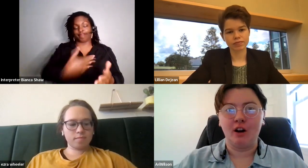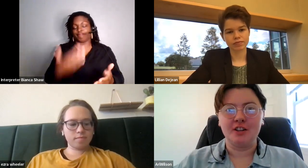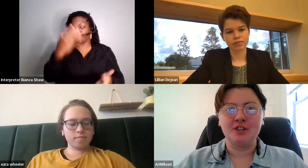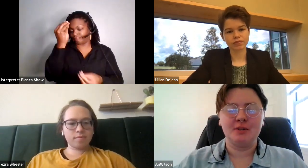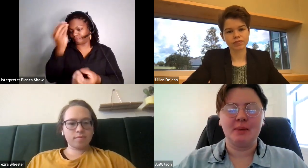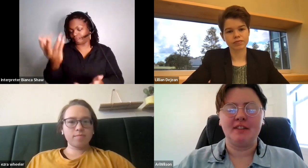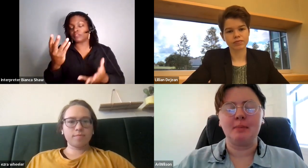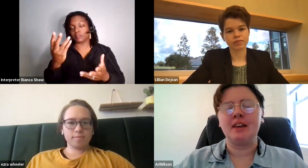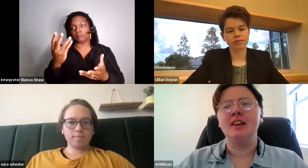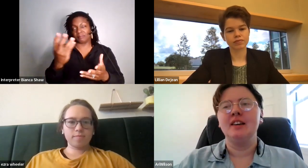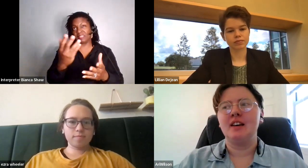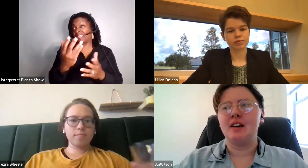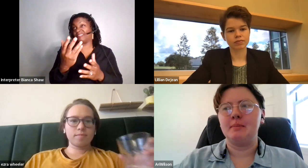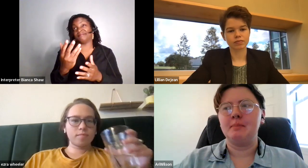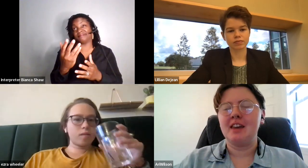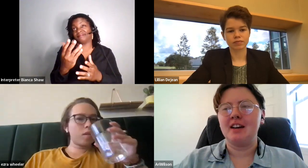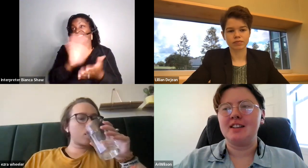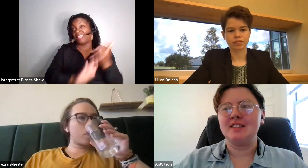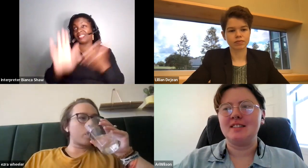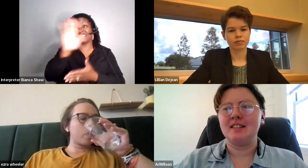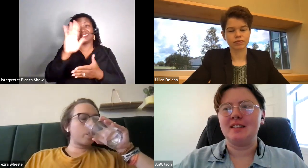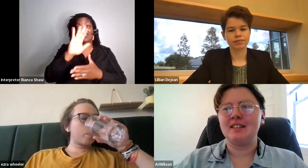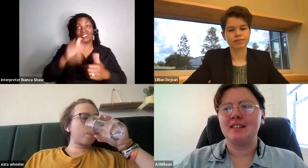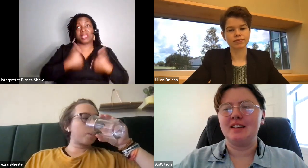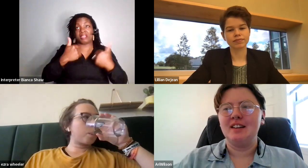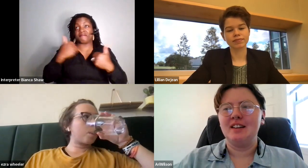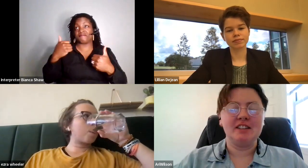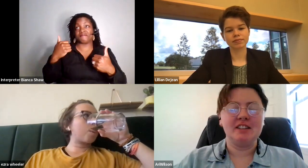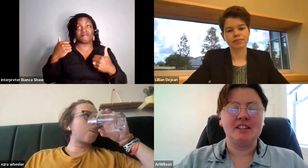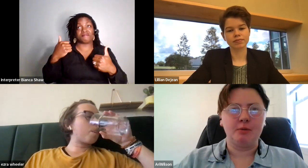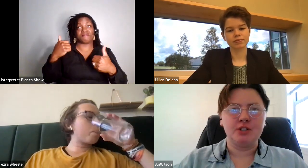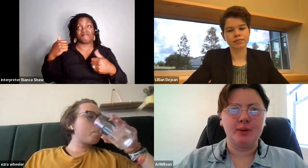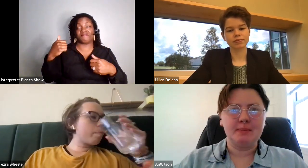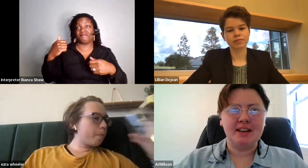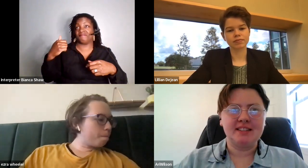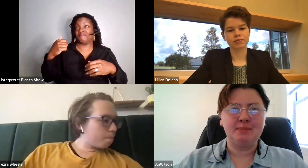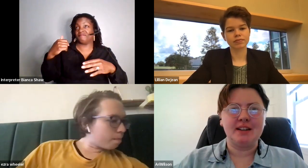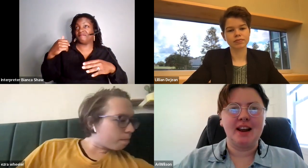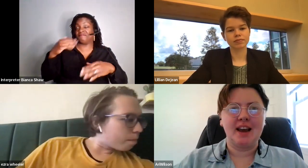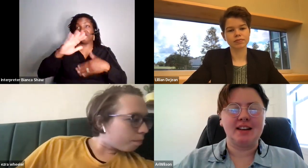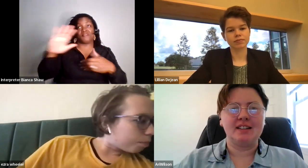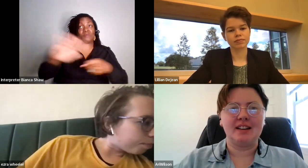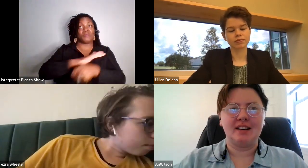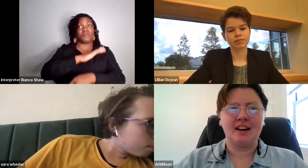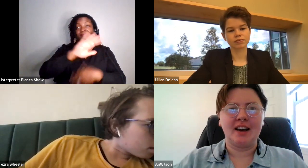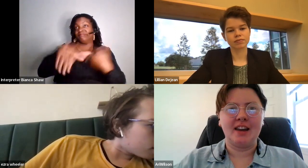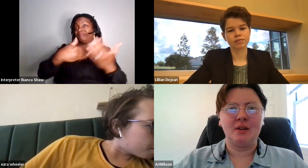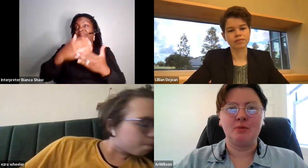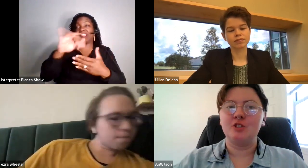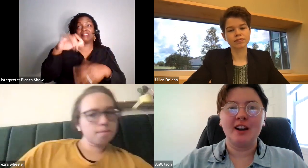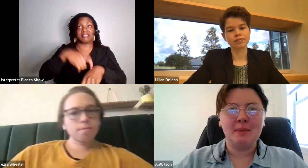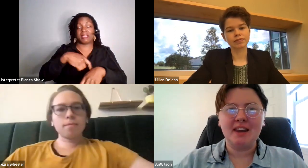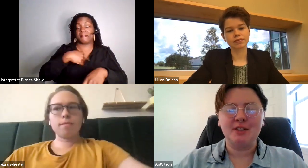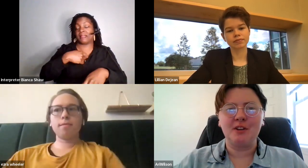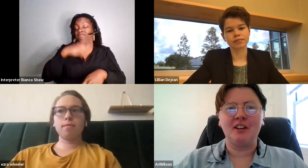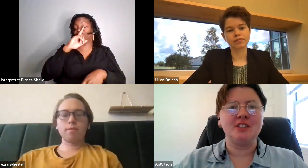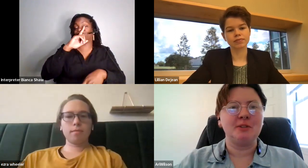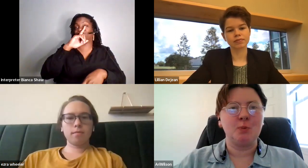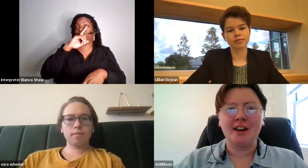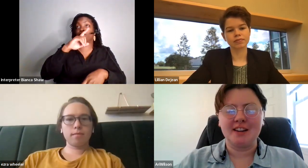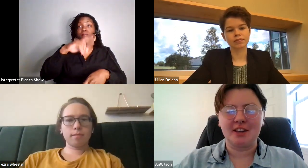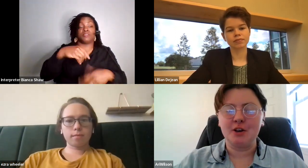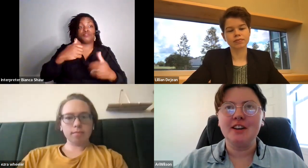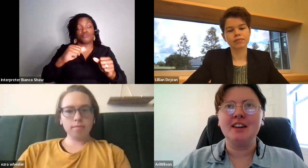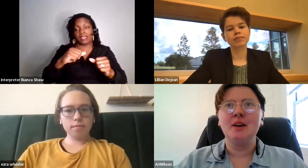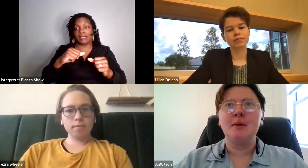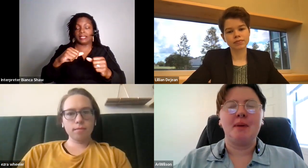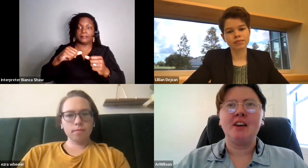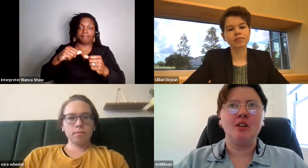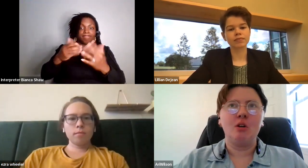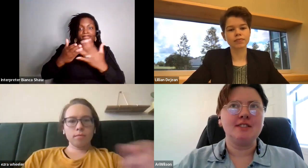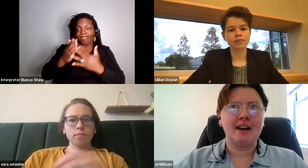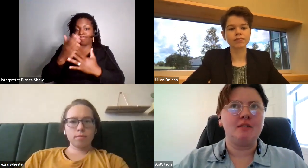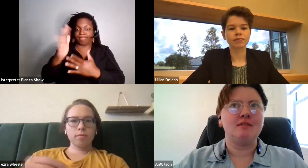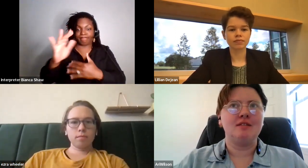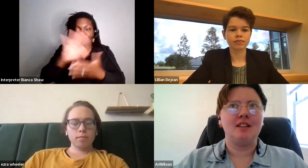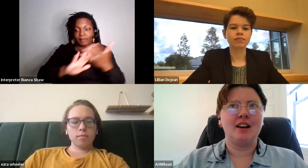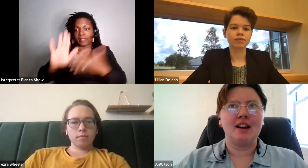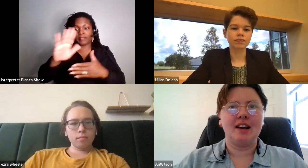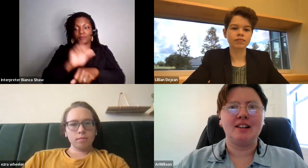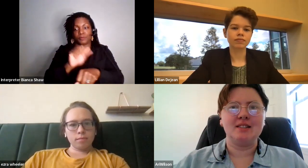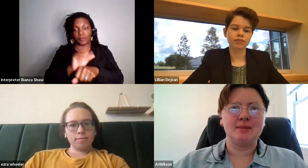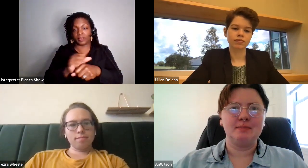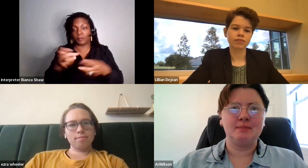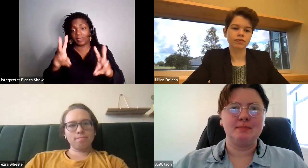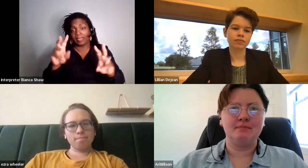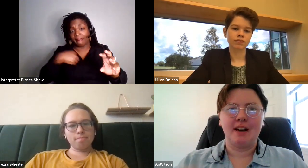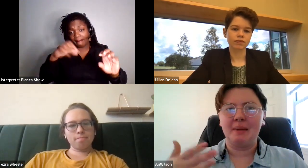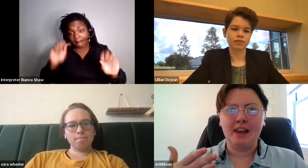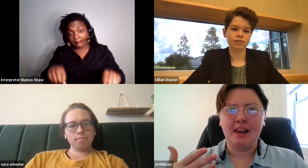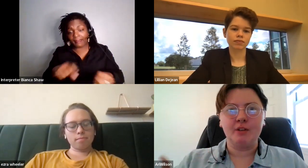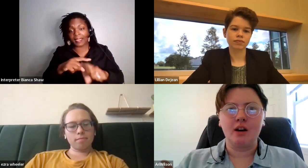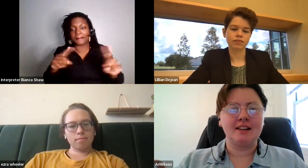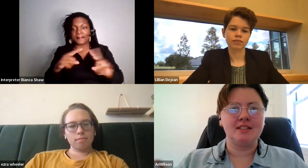All of college to my family because I didn't know how it was going to be accepted, and I was trying to make it through college, and I was working as I could. but I couldn't hold down as high by paying of a job